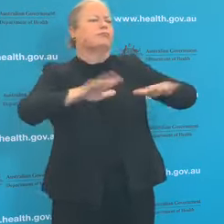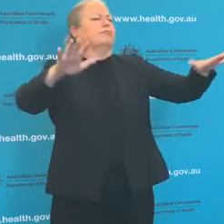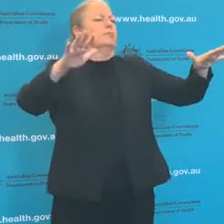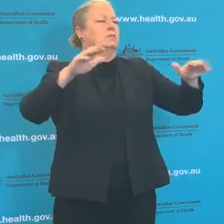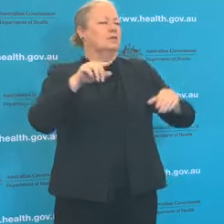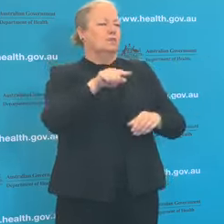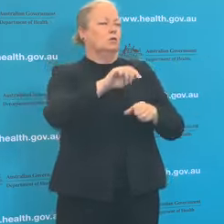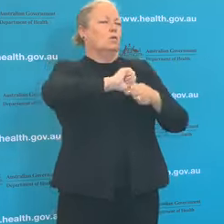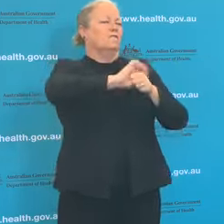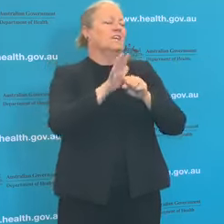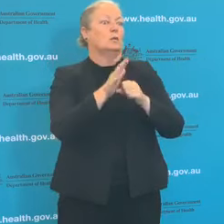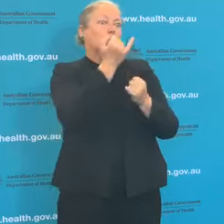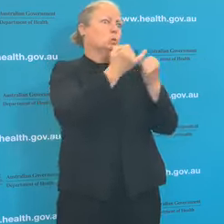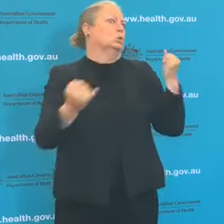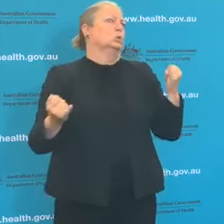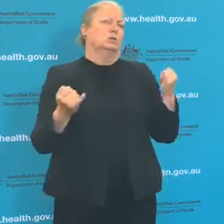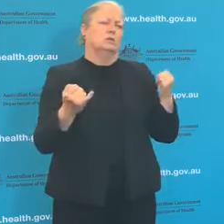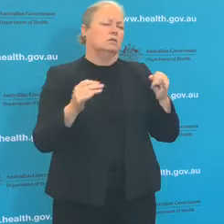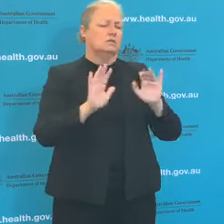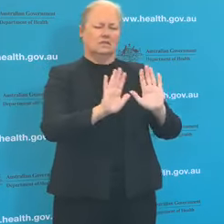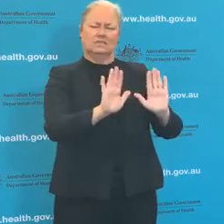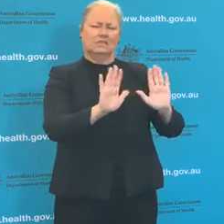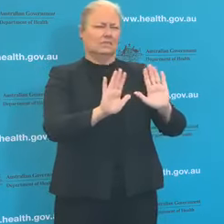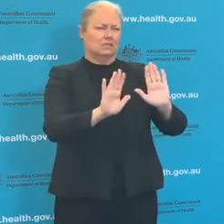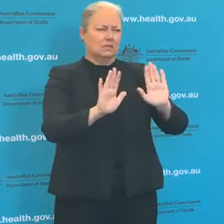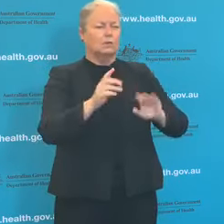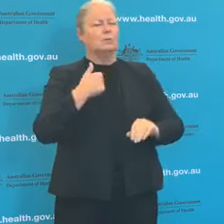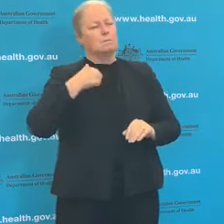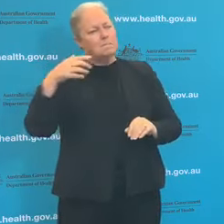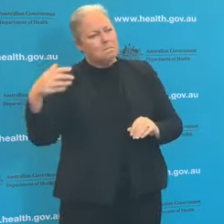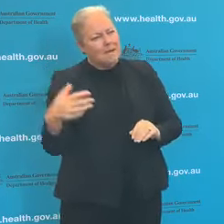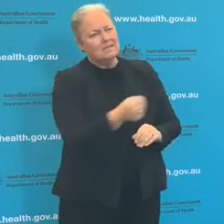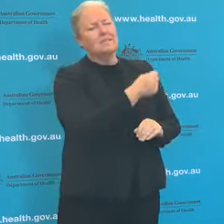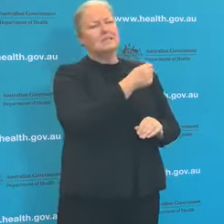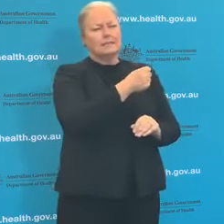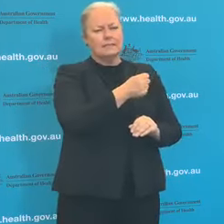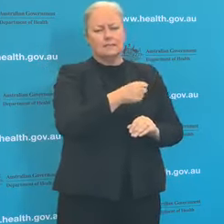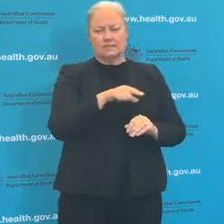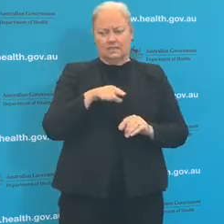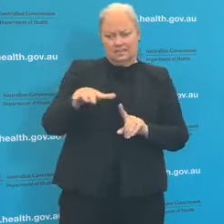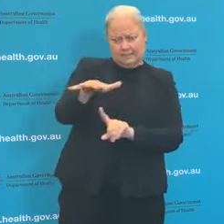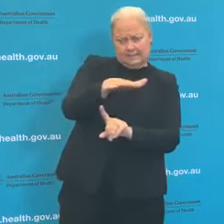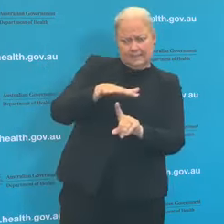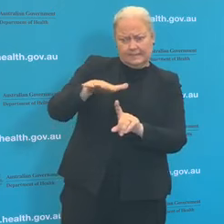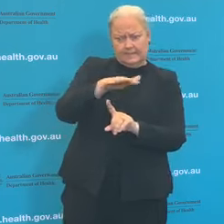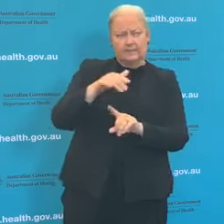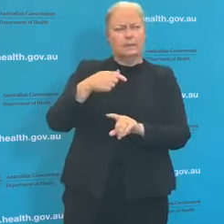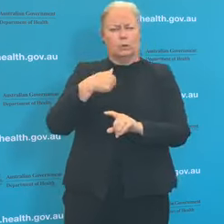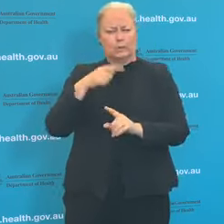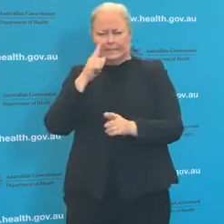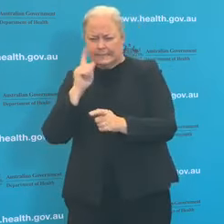and that's why we have to test so aggressively and that's why we keep